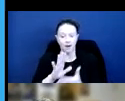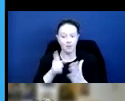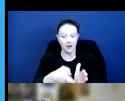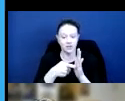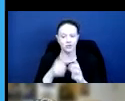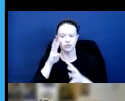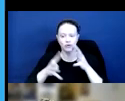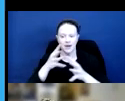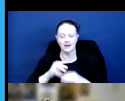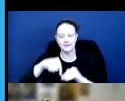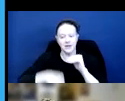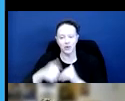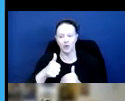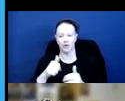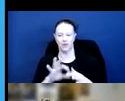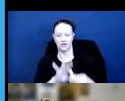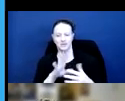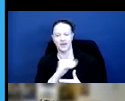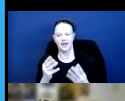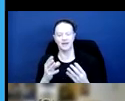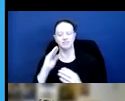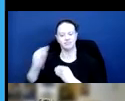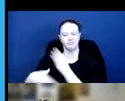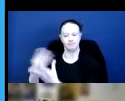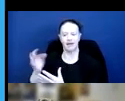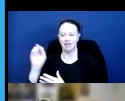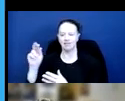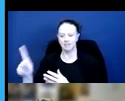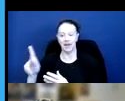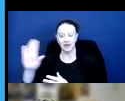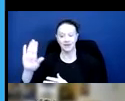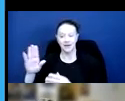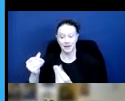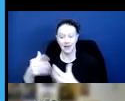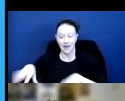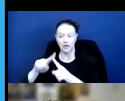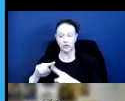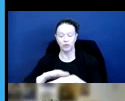including this culture, economic growth, and development, throughout history and across time,